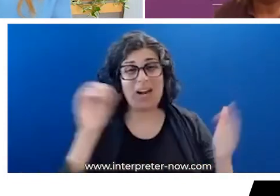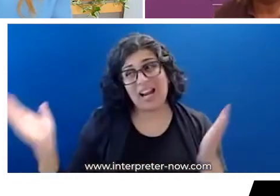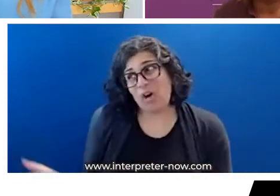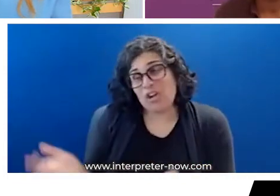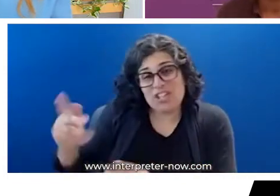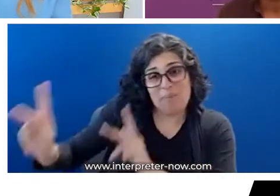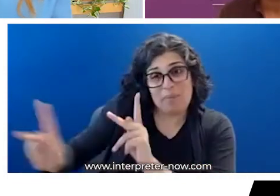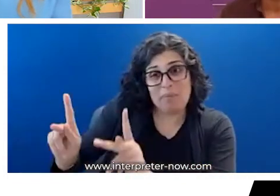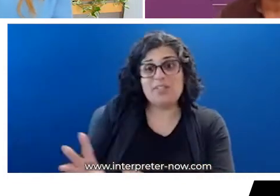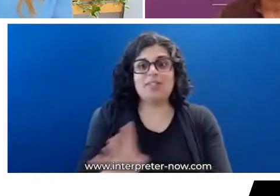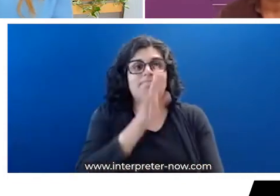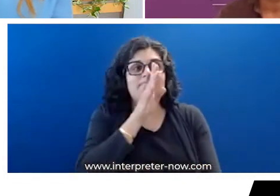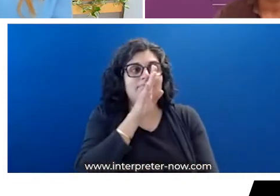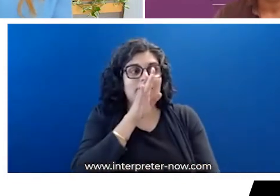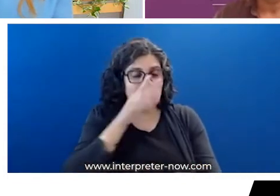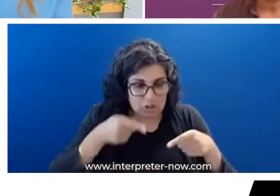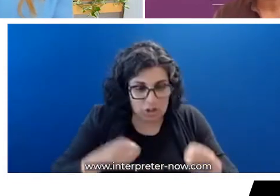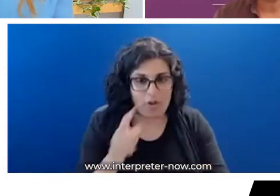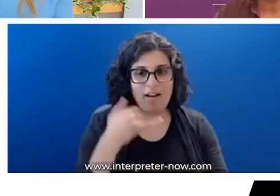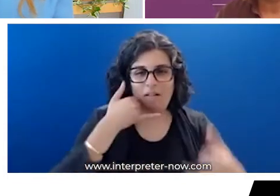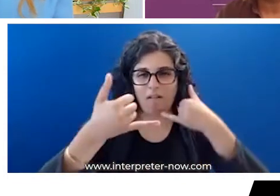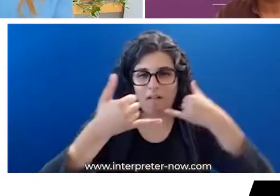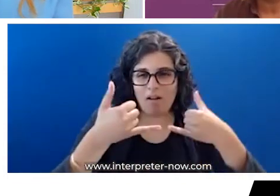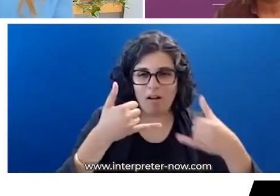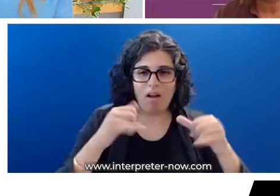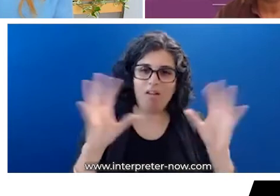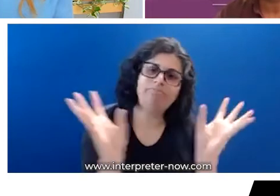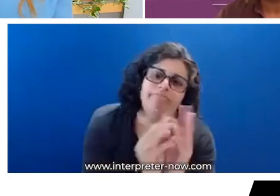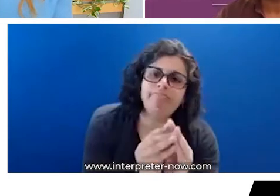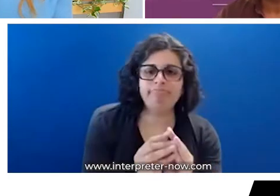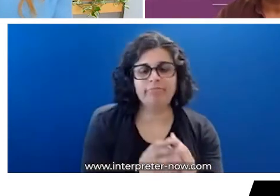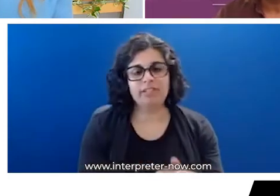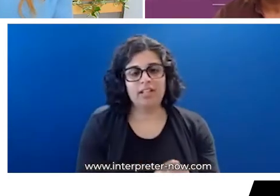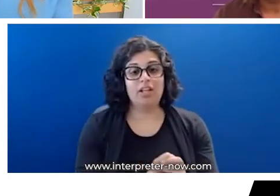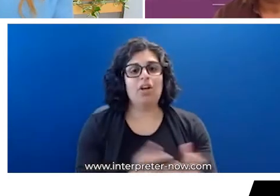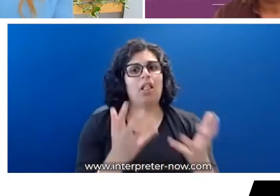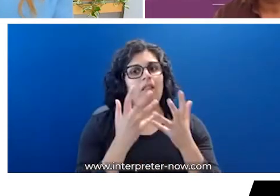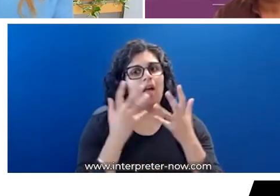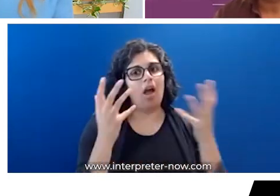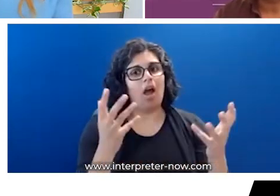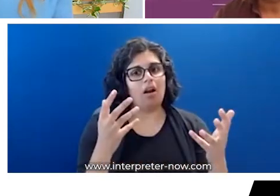And so, there are so many different ways that proximity bias can show forth but favoring